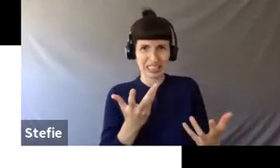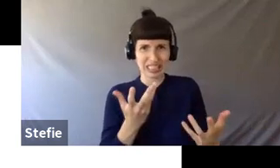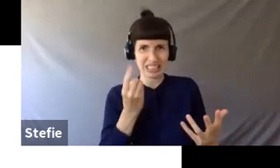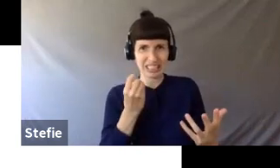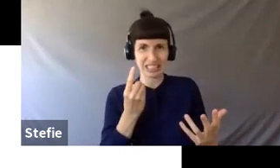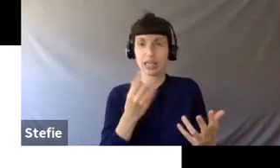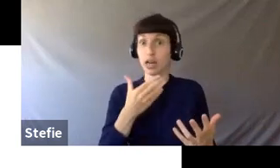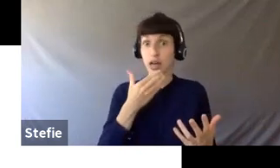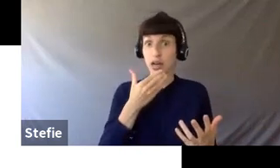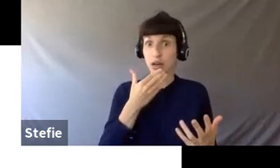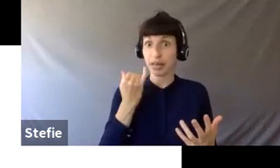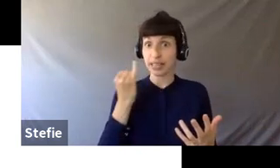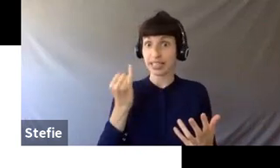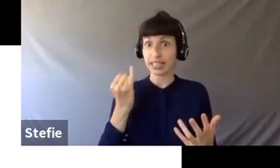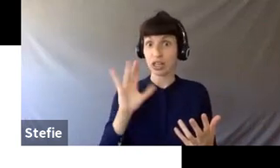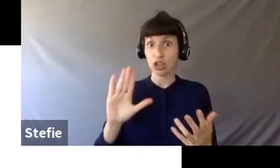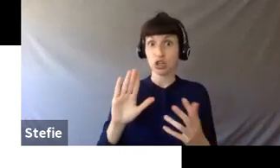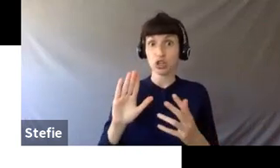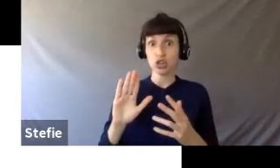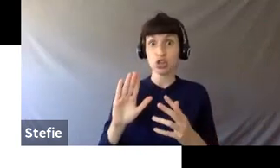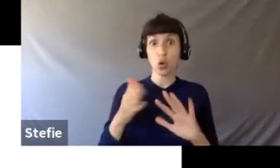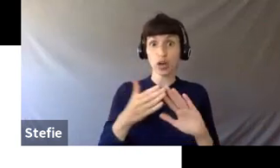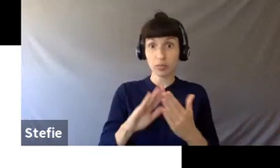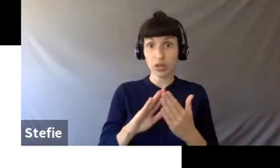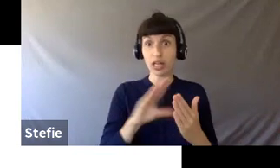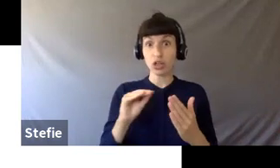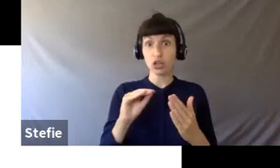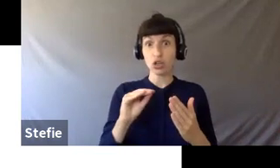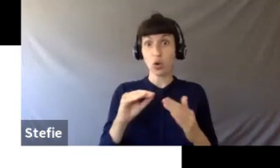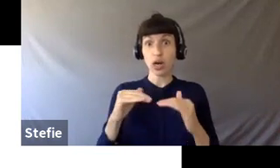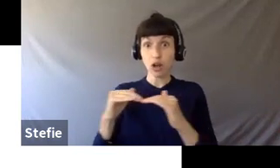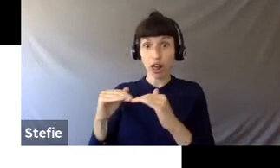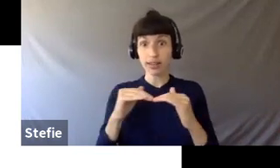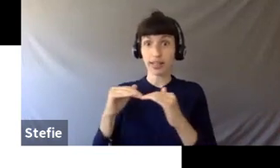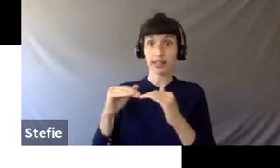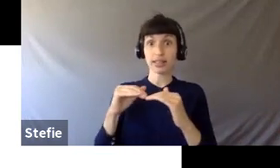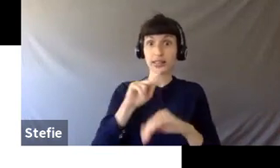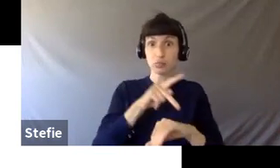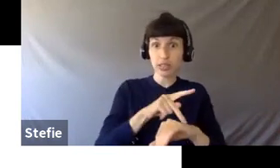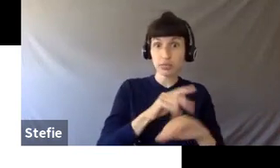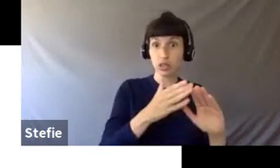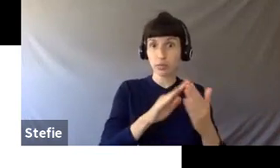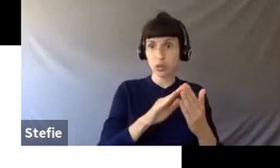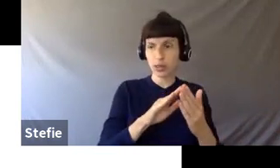have the option to set it up however you and your team sees the best fit.